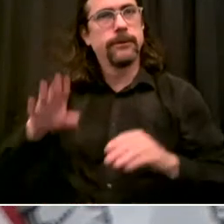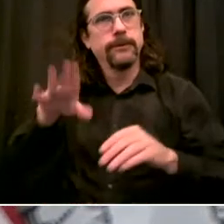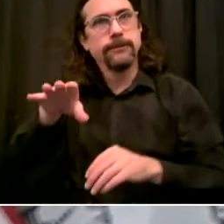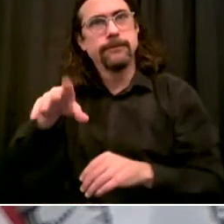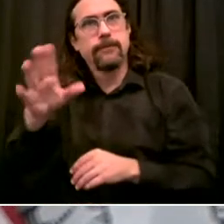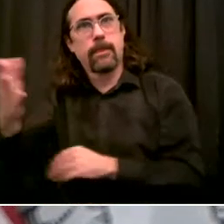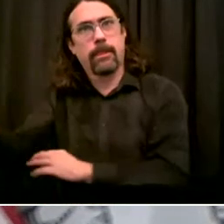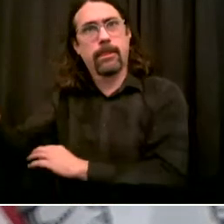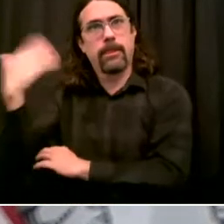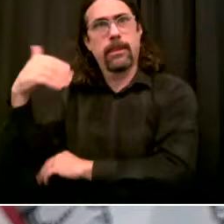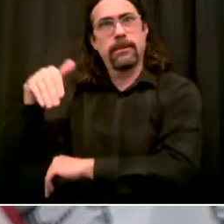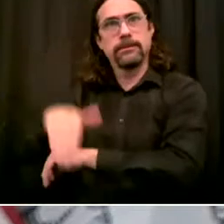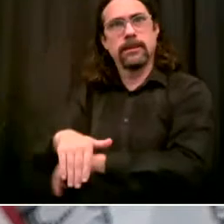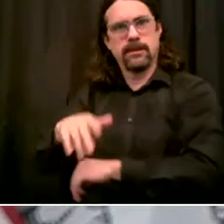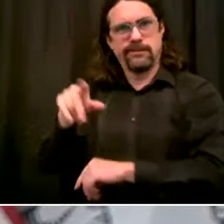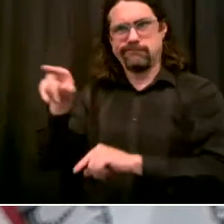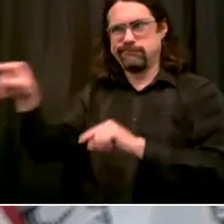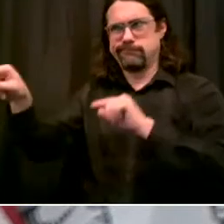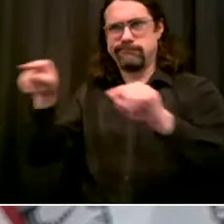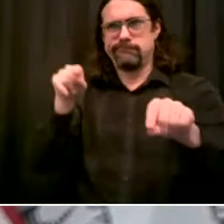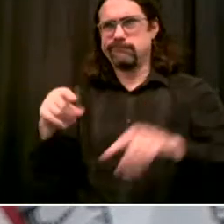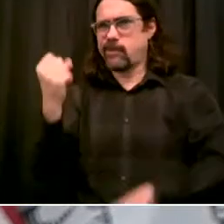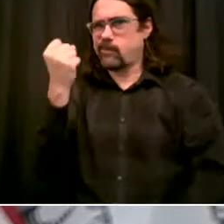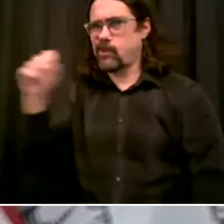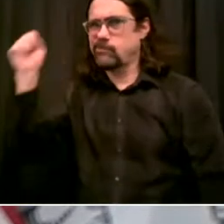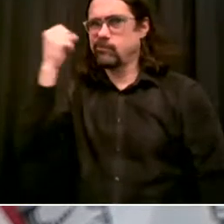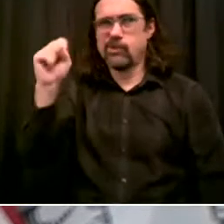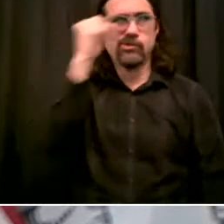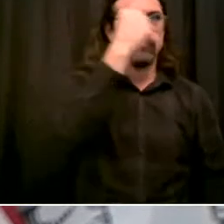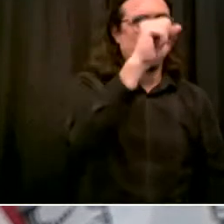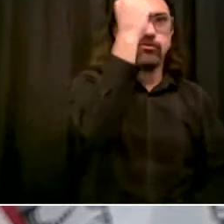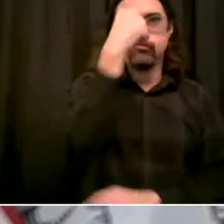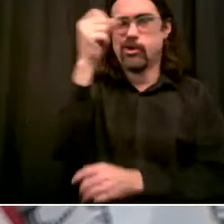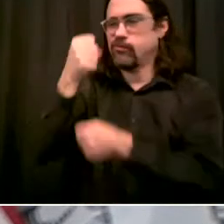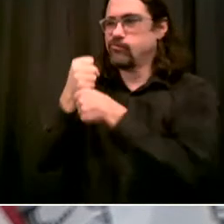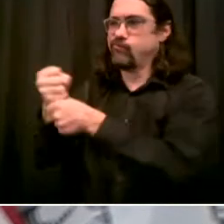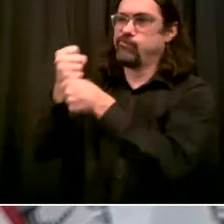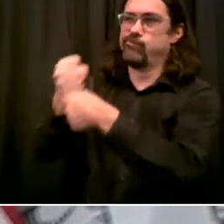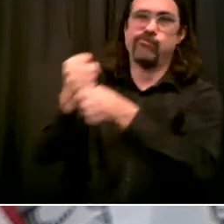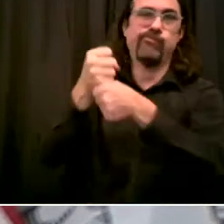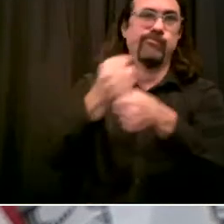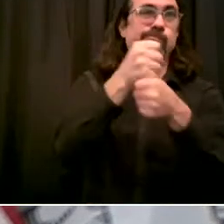NEW YORK CITY. A WOMAN FROM PENNSYLVANIA WAS ARRESTED FOR SPITTING IN THE